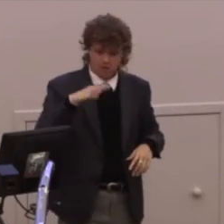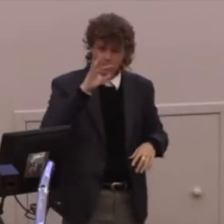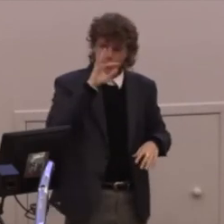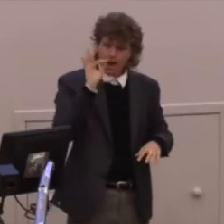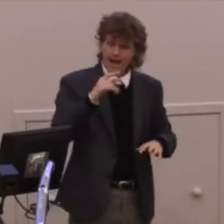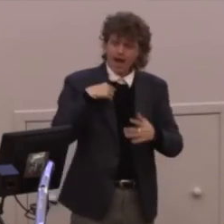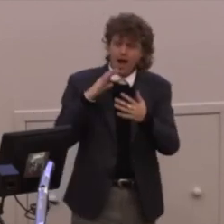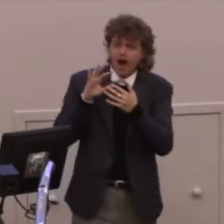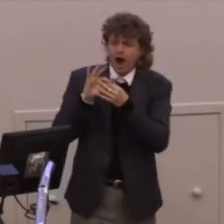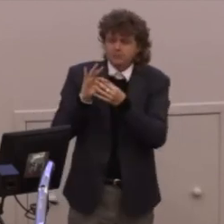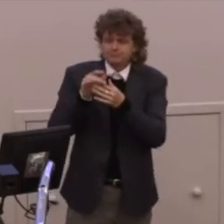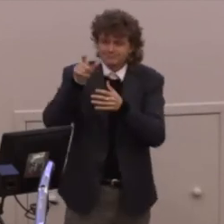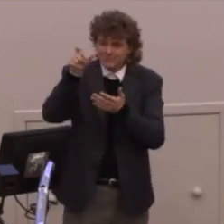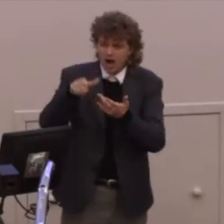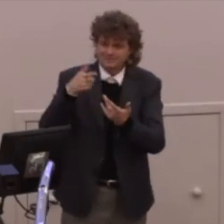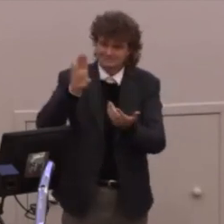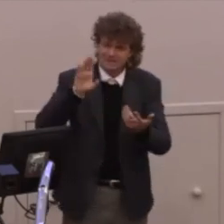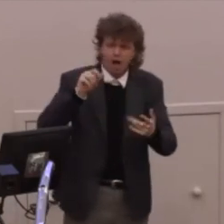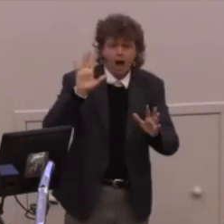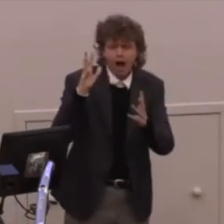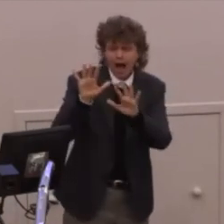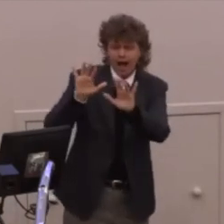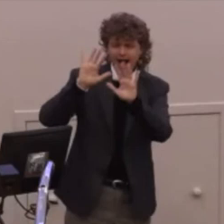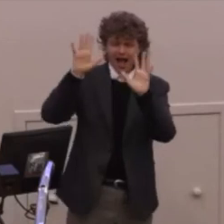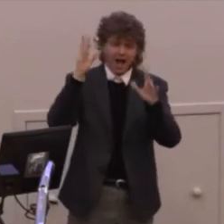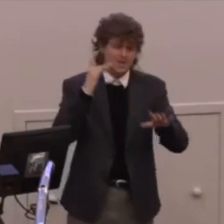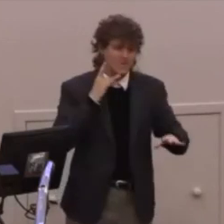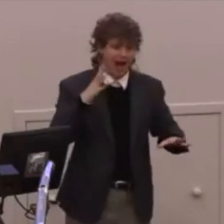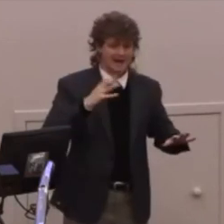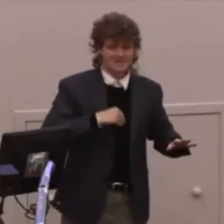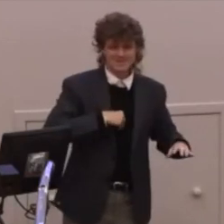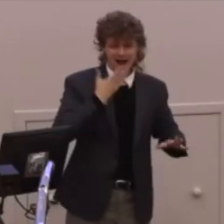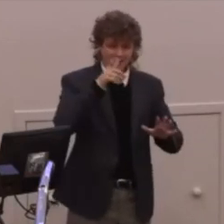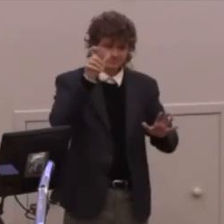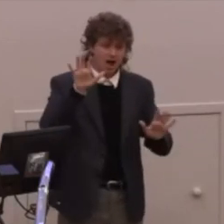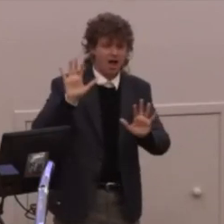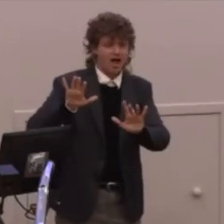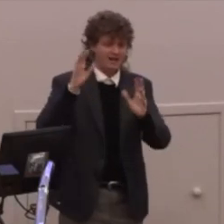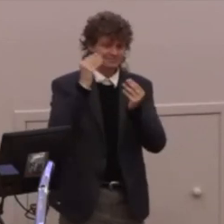in the US? Well many of these violations of rights that